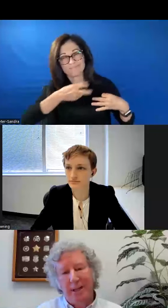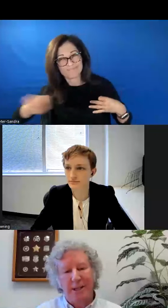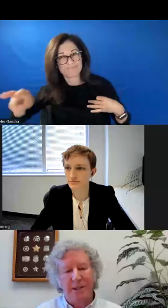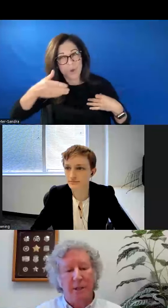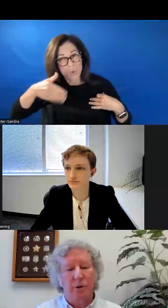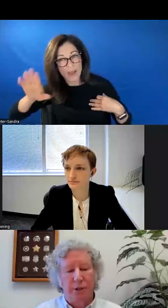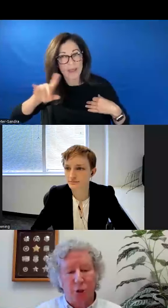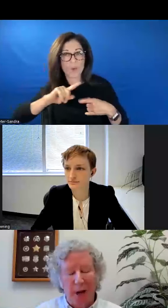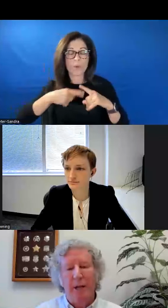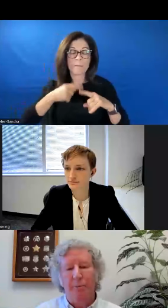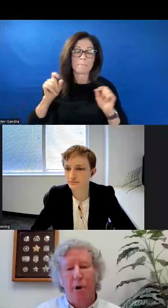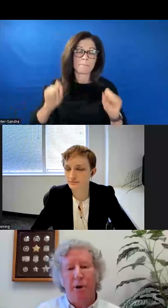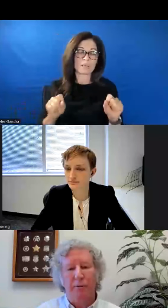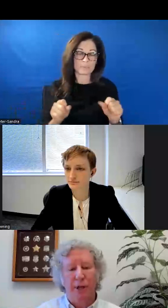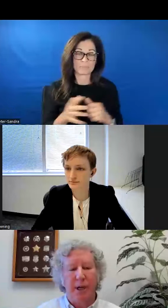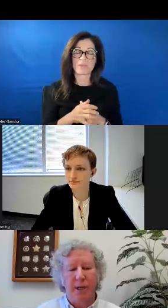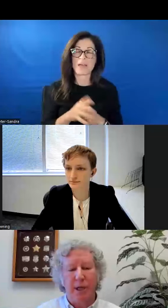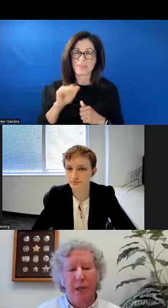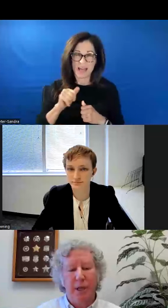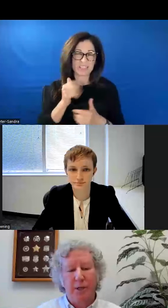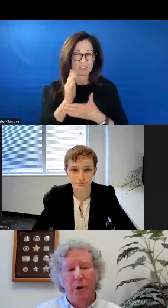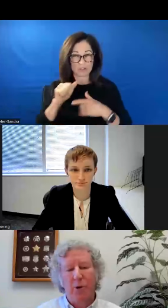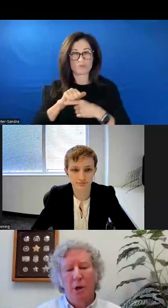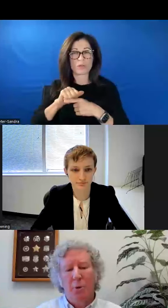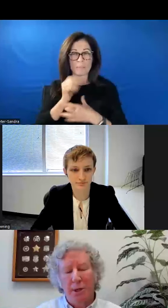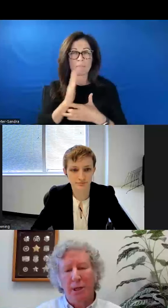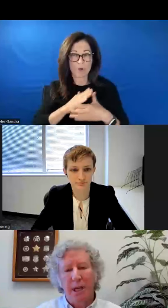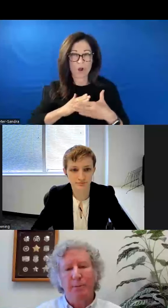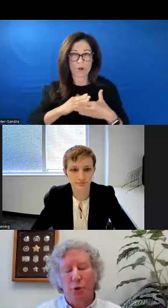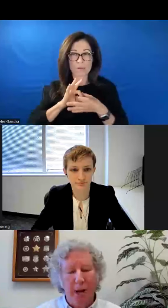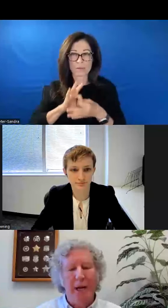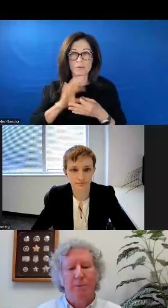THAT IS THE TRAINING PART OF THE CIT. WE NEED TO KEEP TRAINING